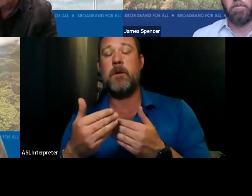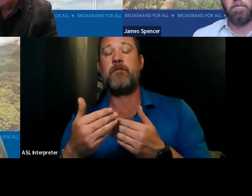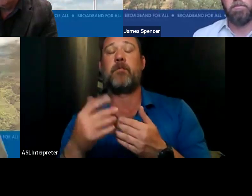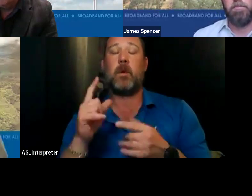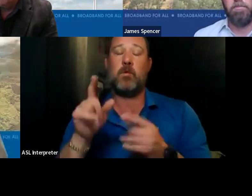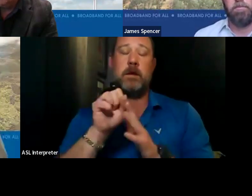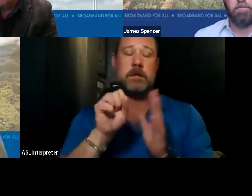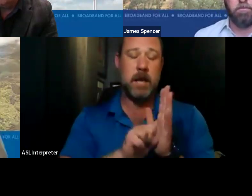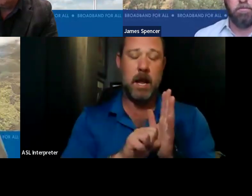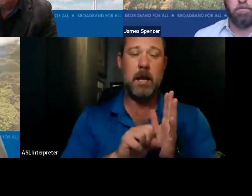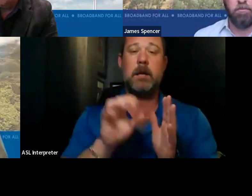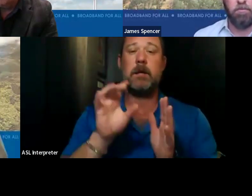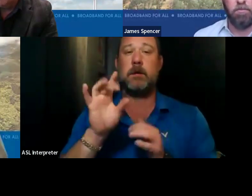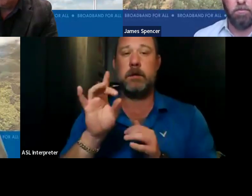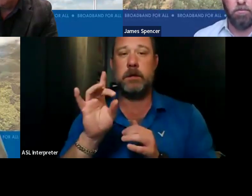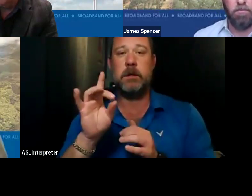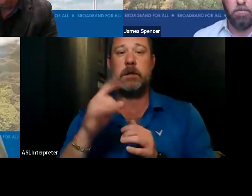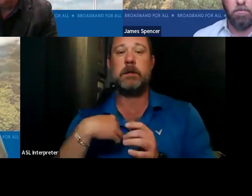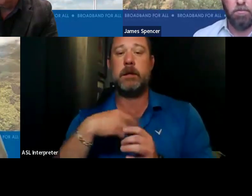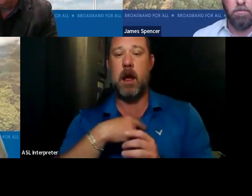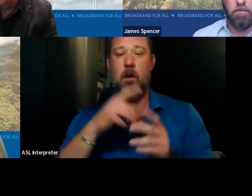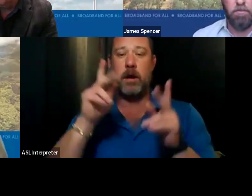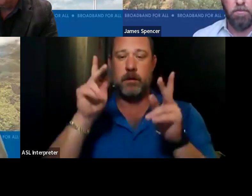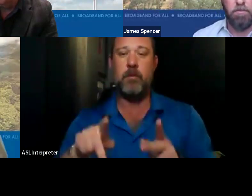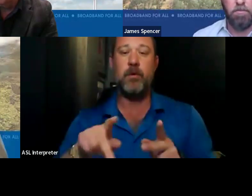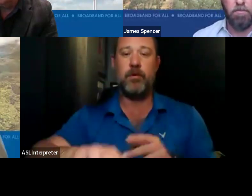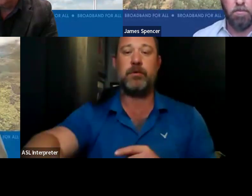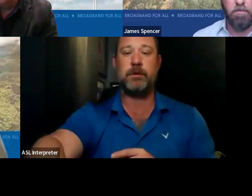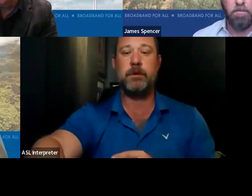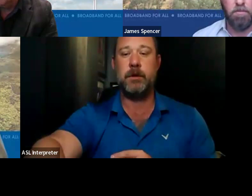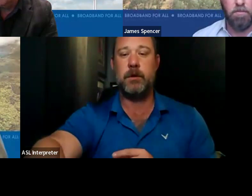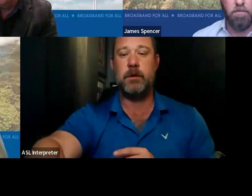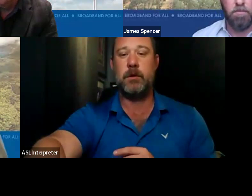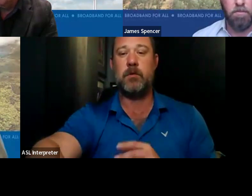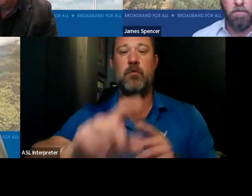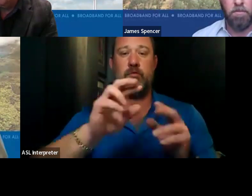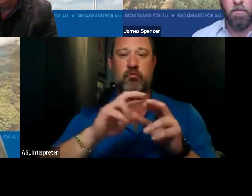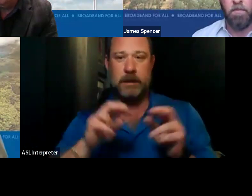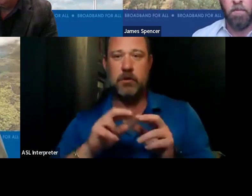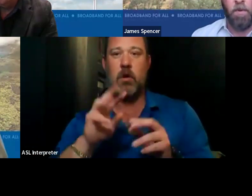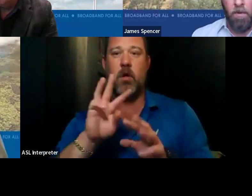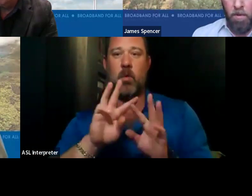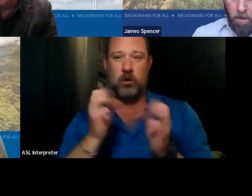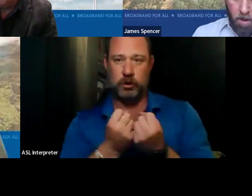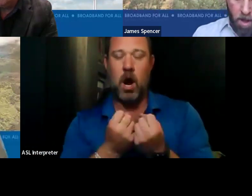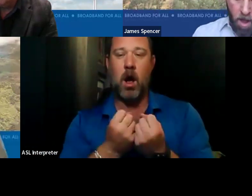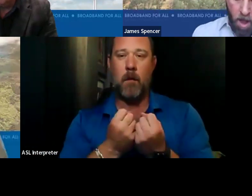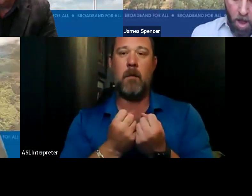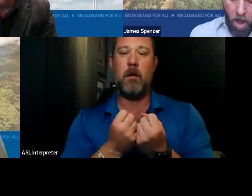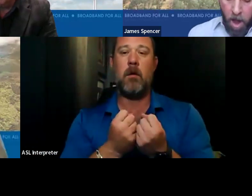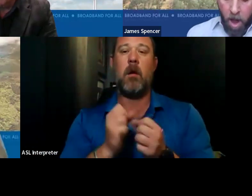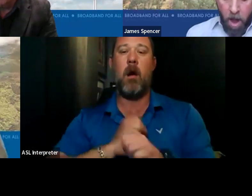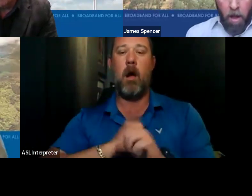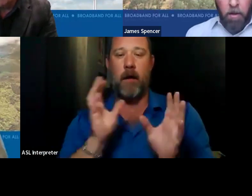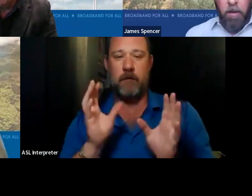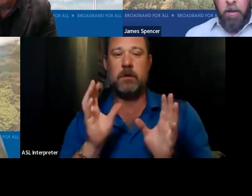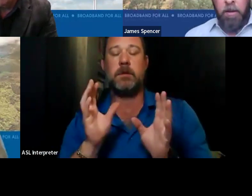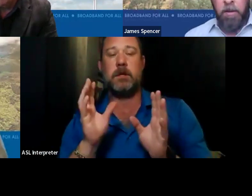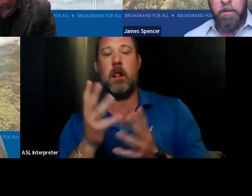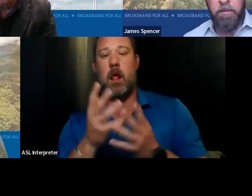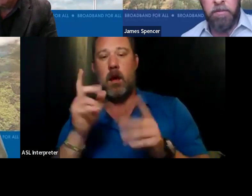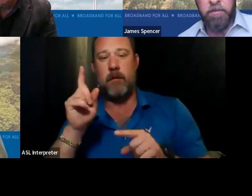and did our 20 in-person, regional workshops, is that obviously, there's a lot of variety between